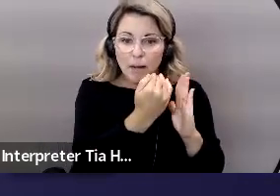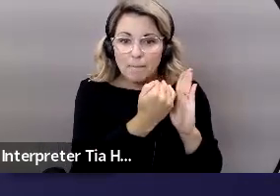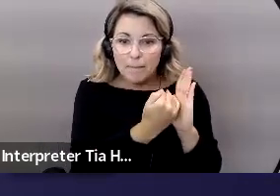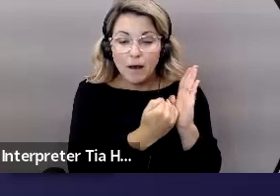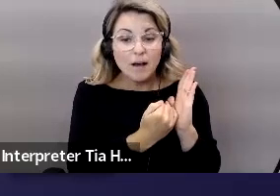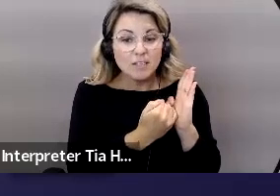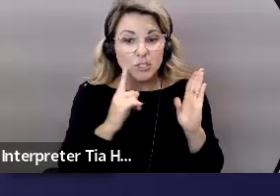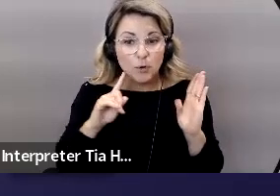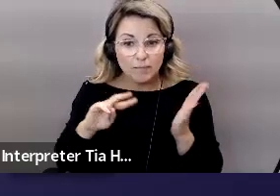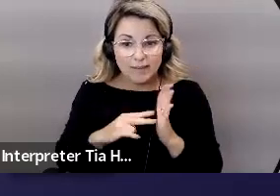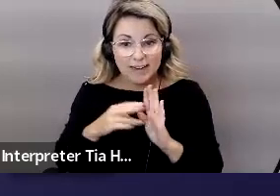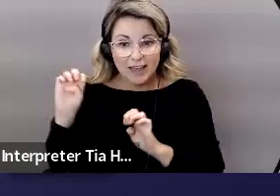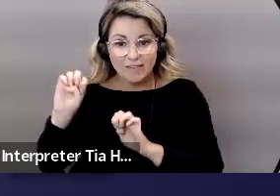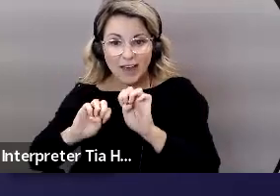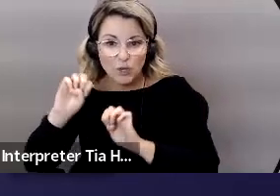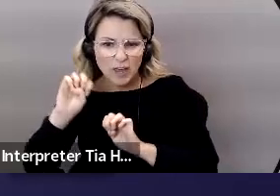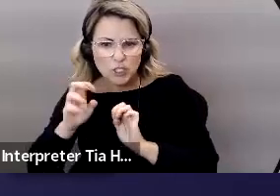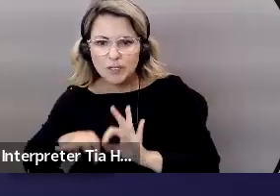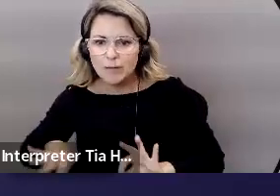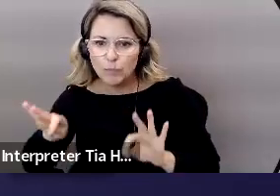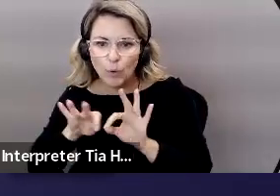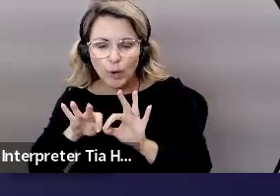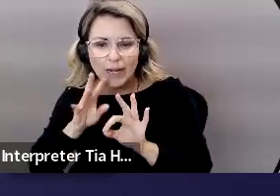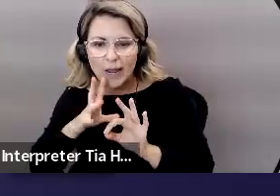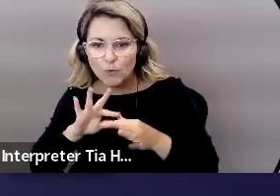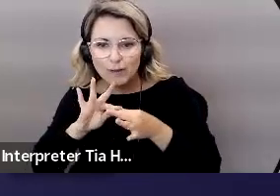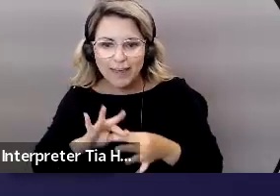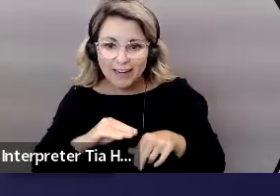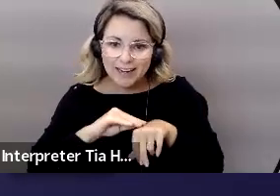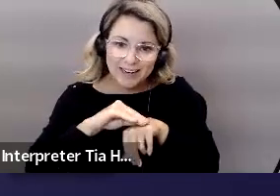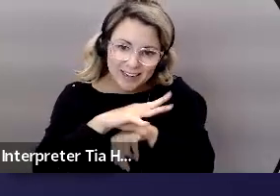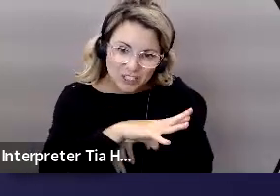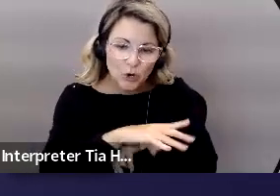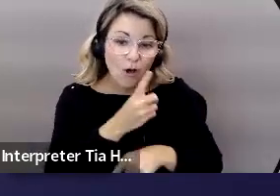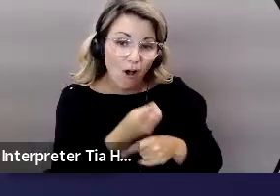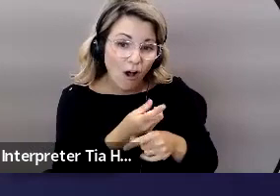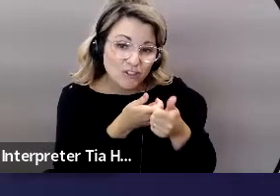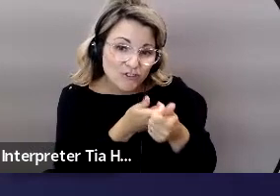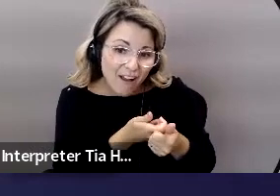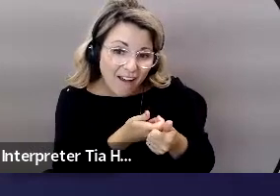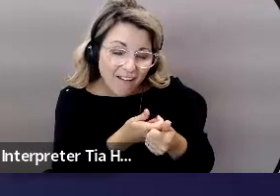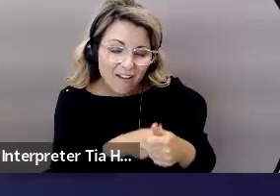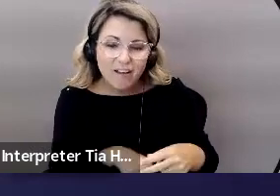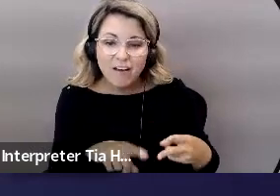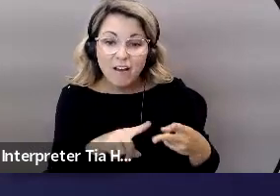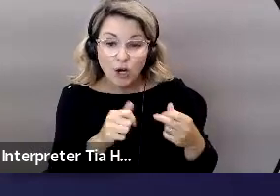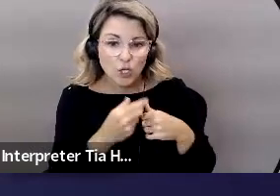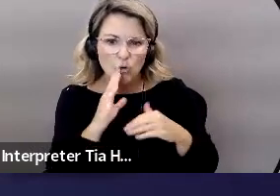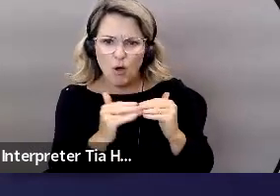track. If you're, as Dr. Rumrill mentioned, maybe over delivering. Are you ahead of schedule on